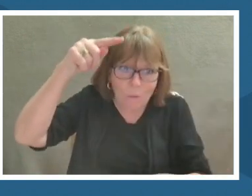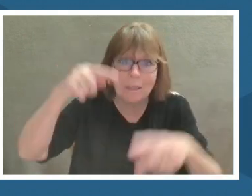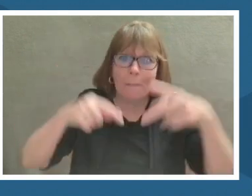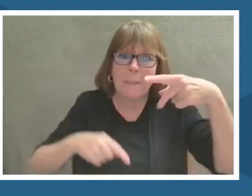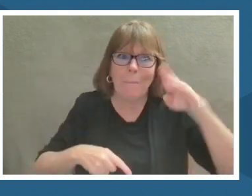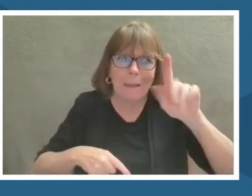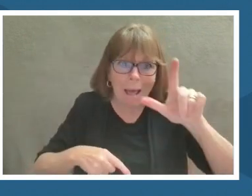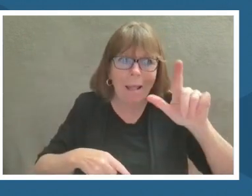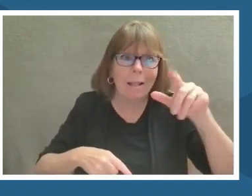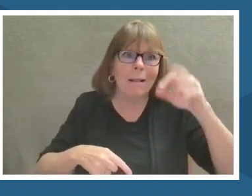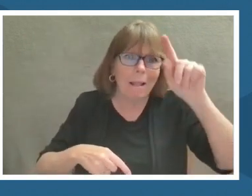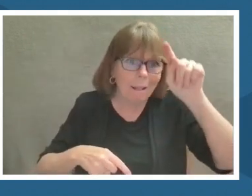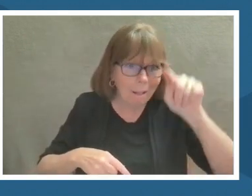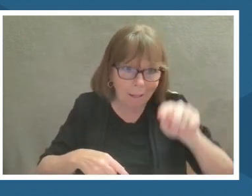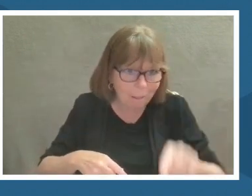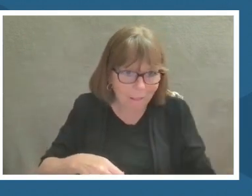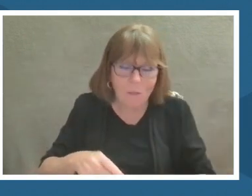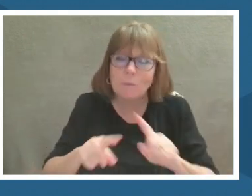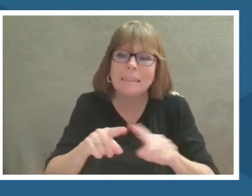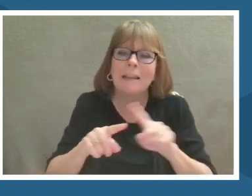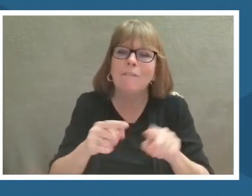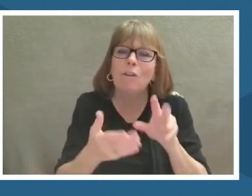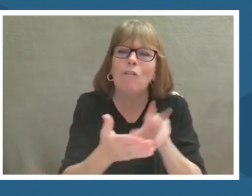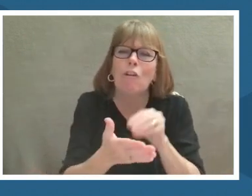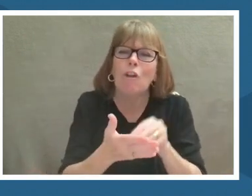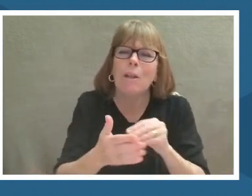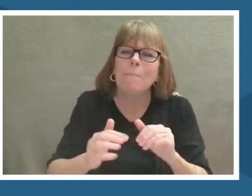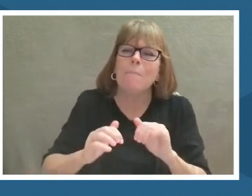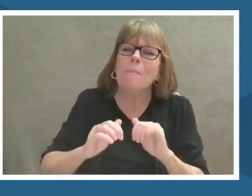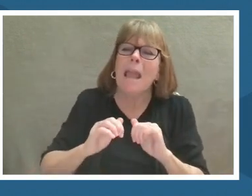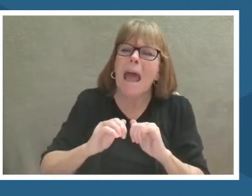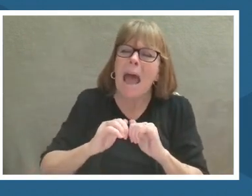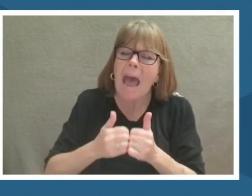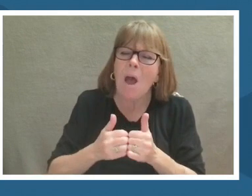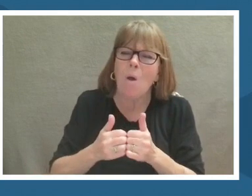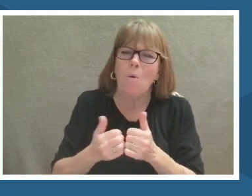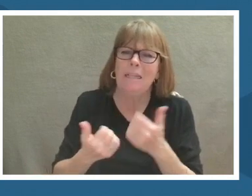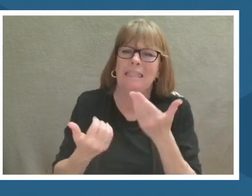would you consider that to be this to be different